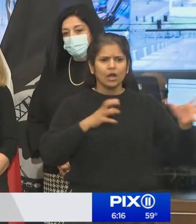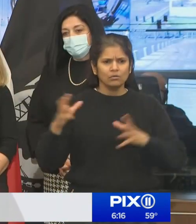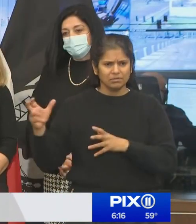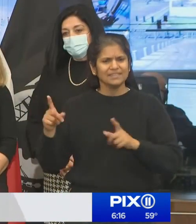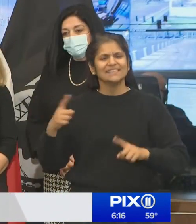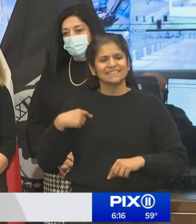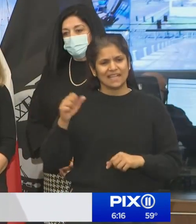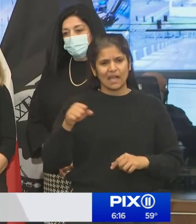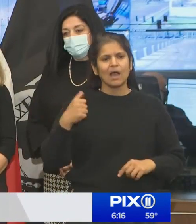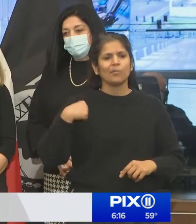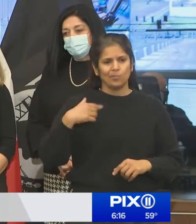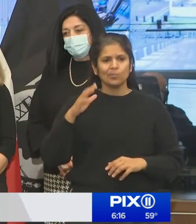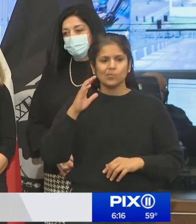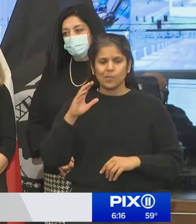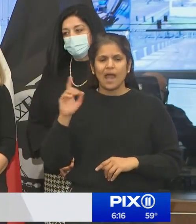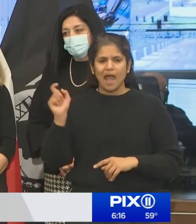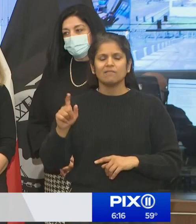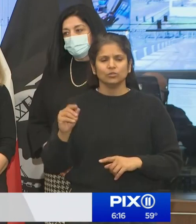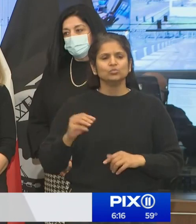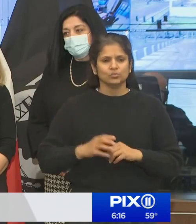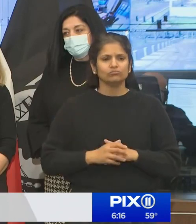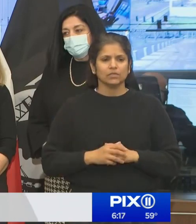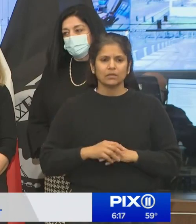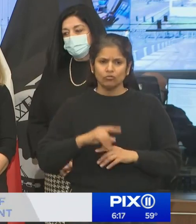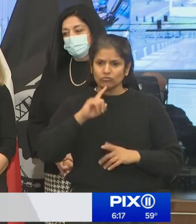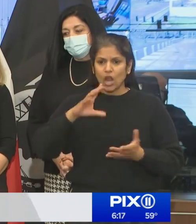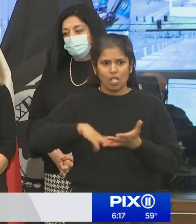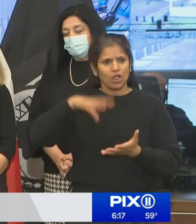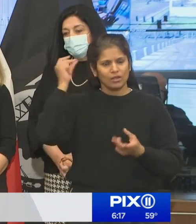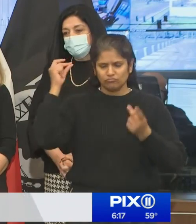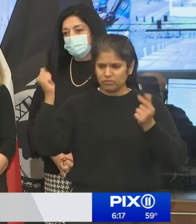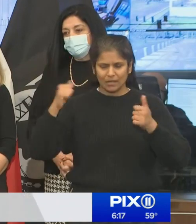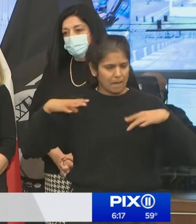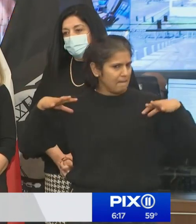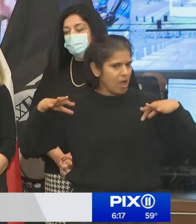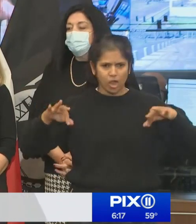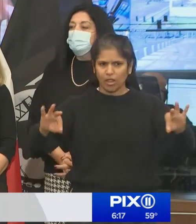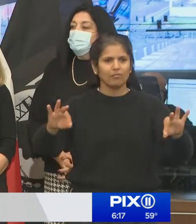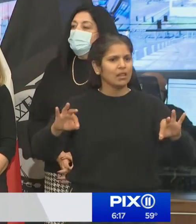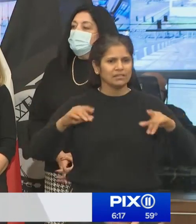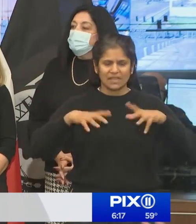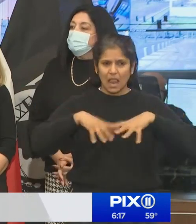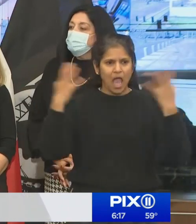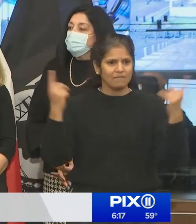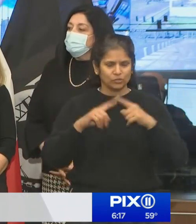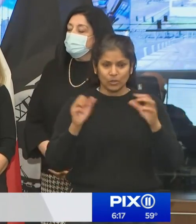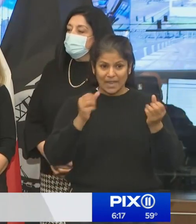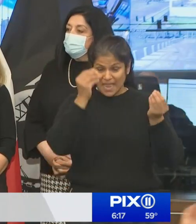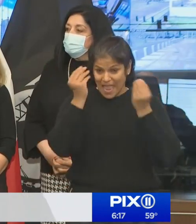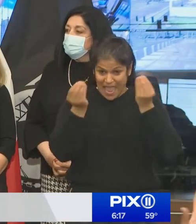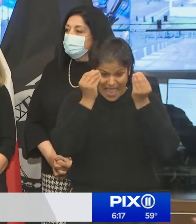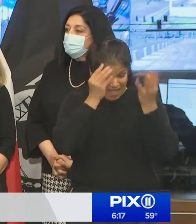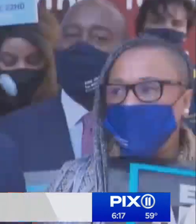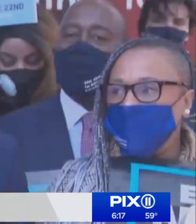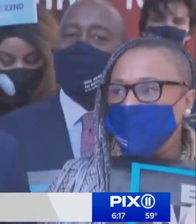headstrong project they provide mental health services for members of the military and for veterans experience is school will bring to his new